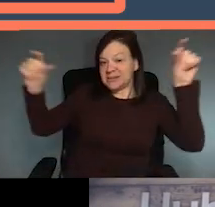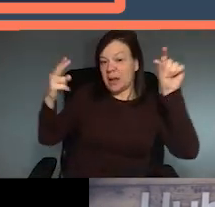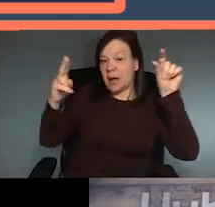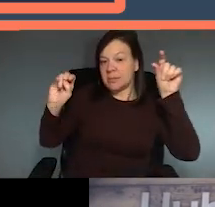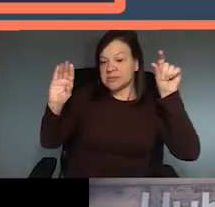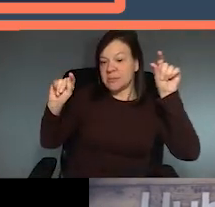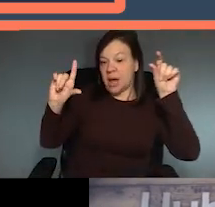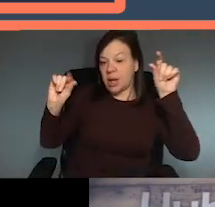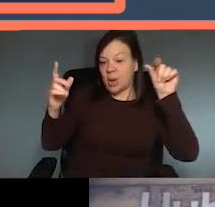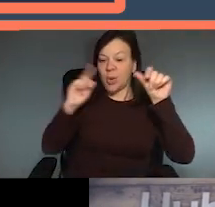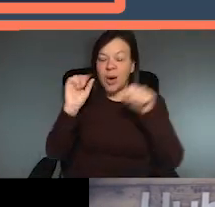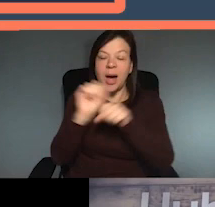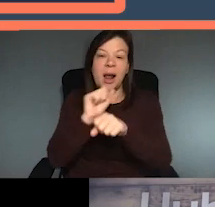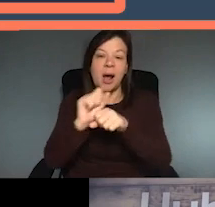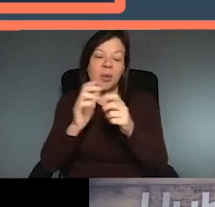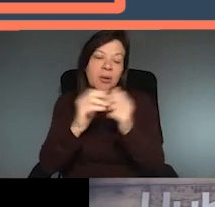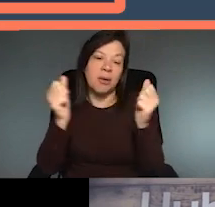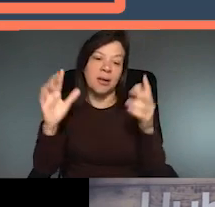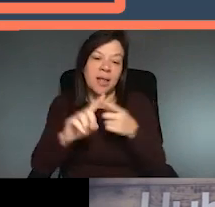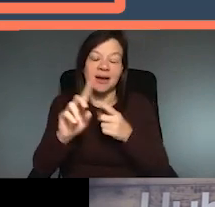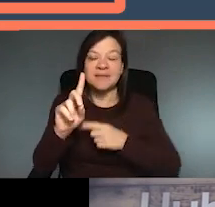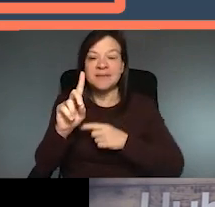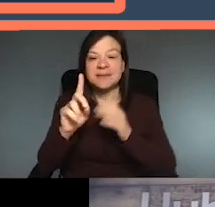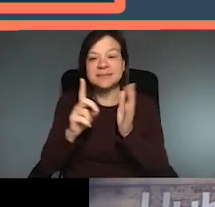OF OUR DEVELOPER EDUCATION CONTENT AND WHETHER YOU